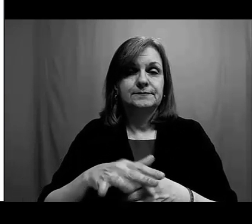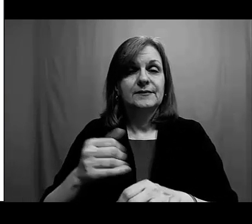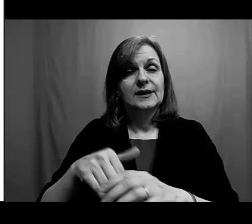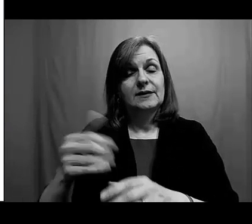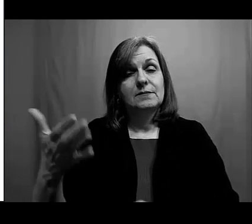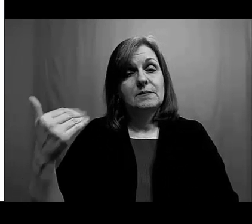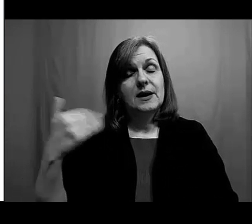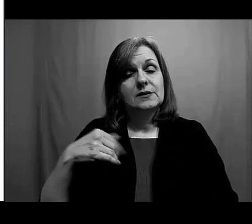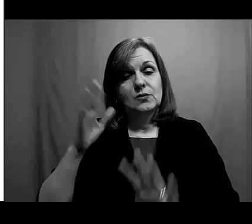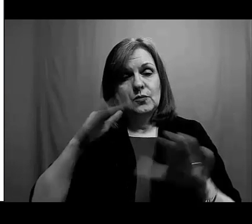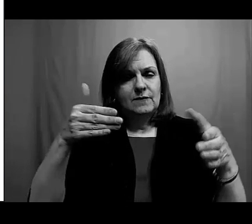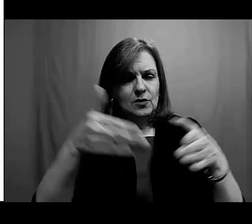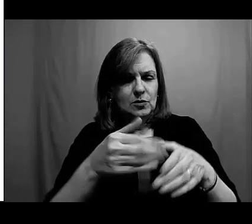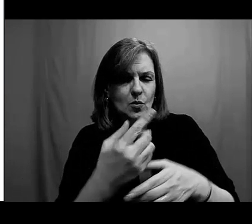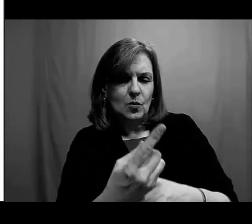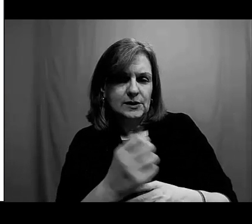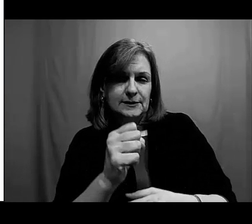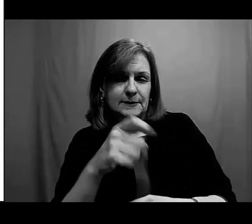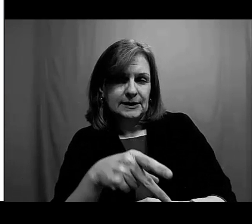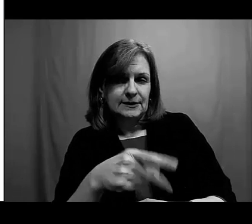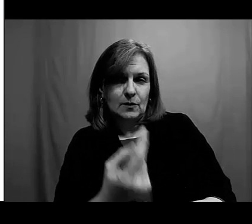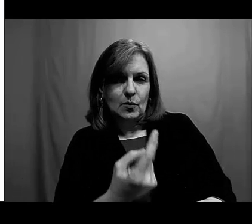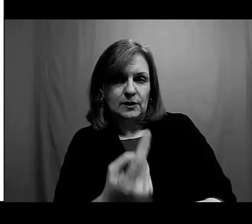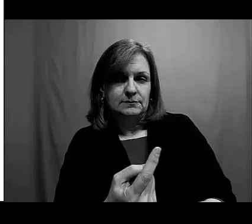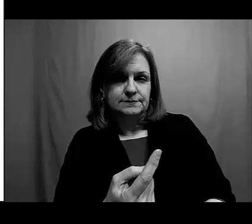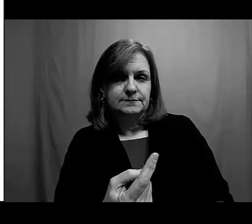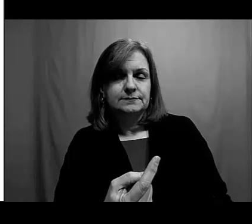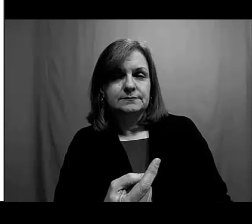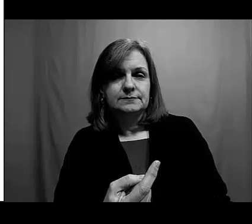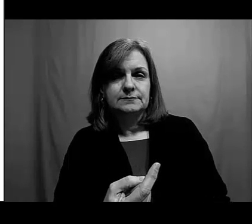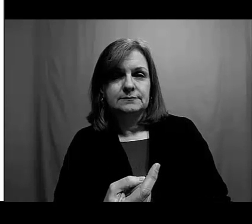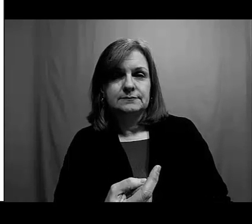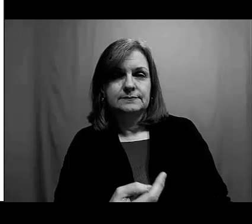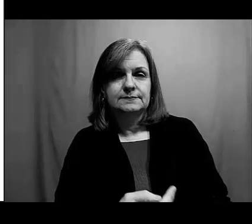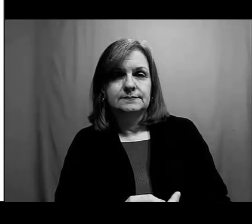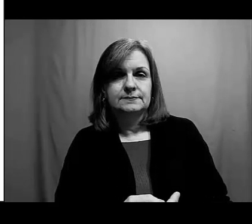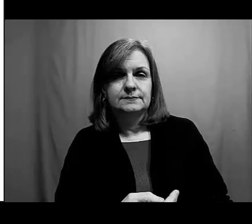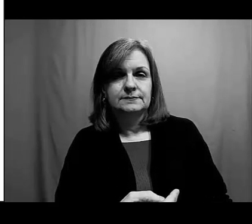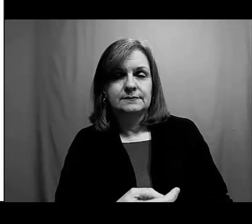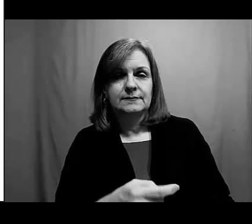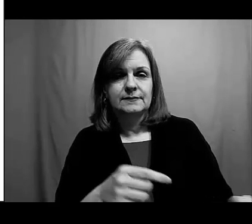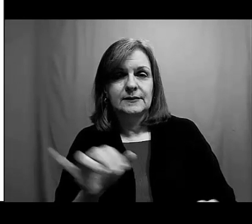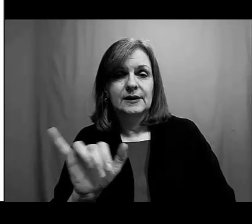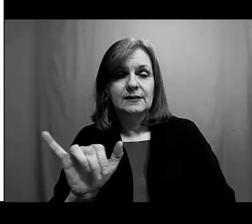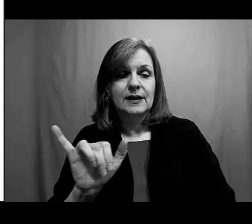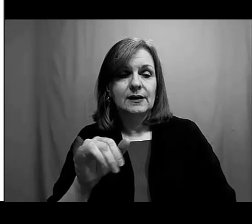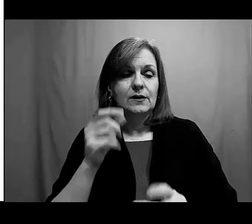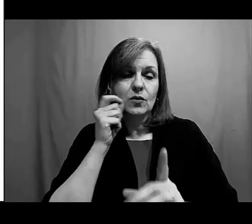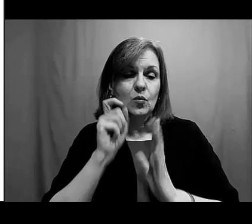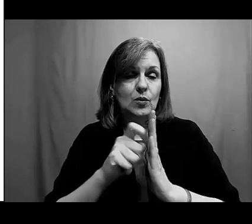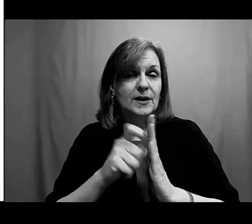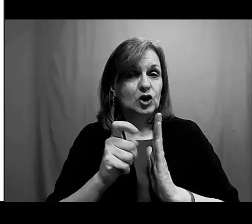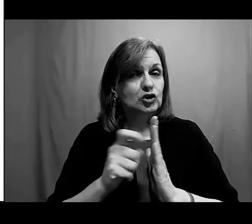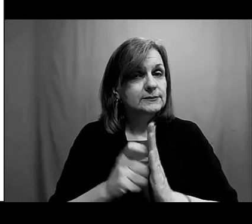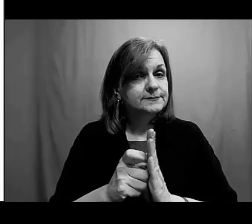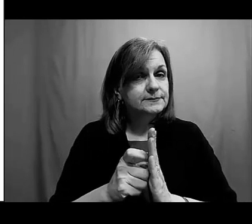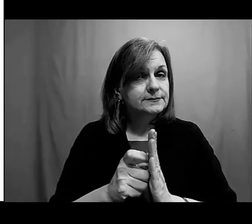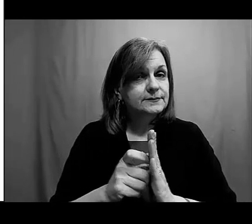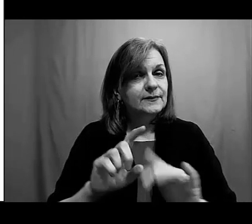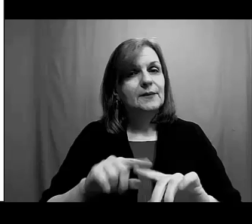in the past we focused on one species like that woodpecker